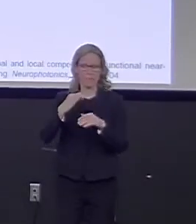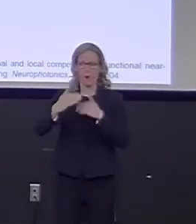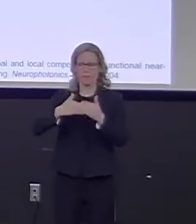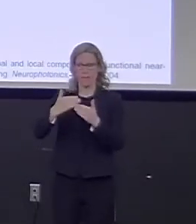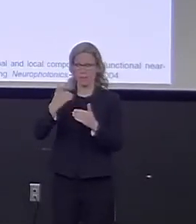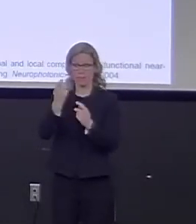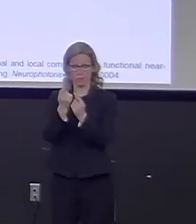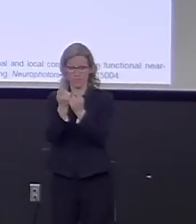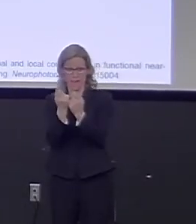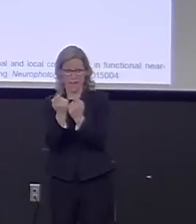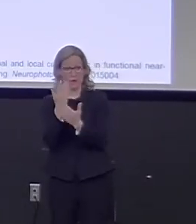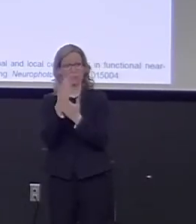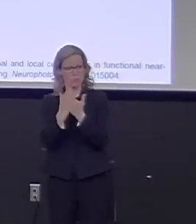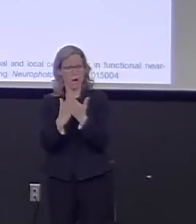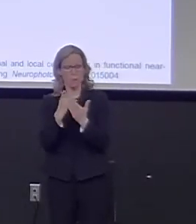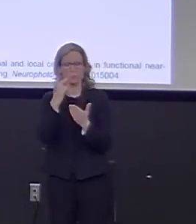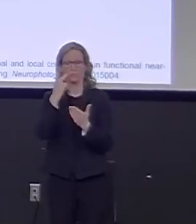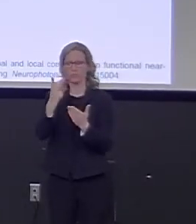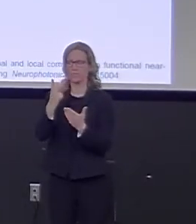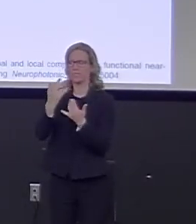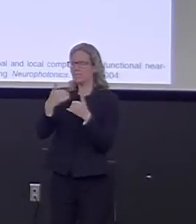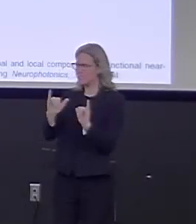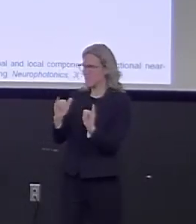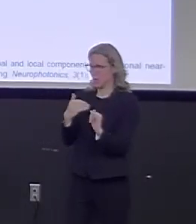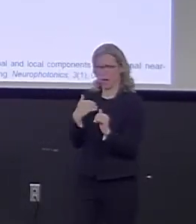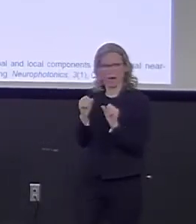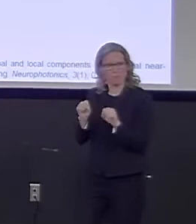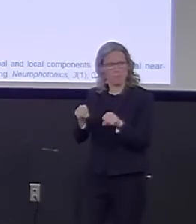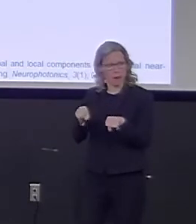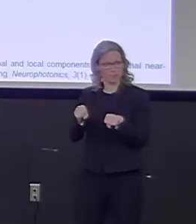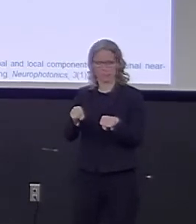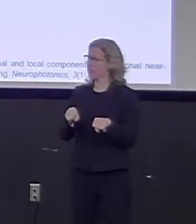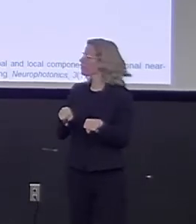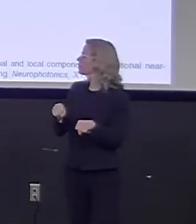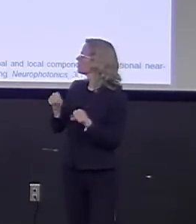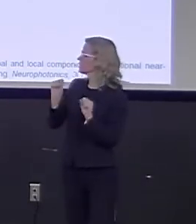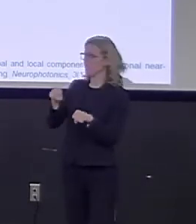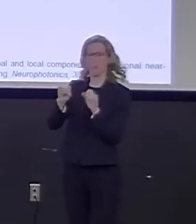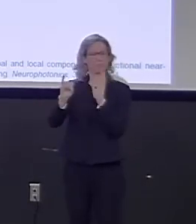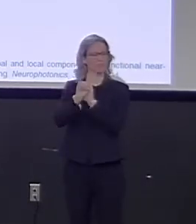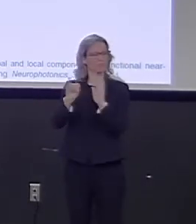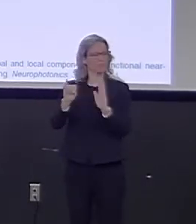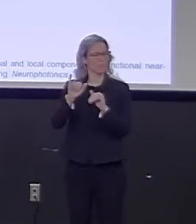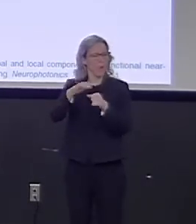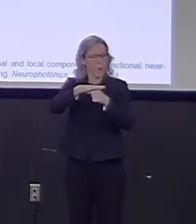and you can see that it's possible to identify the local area that's active.